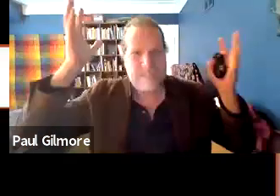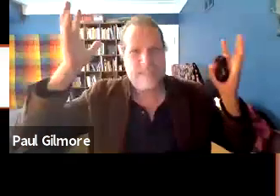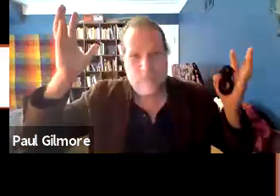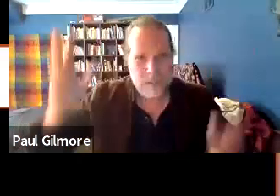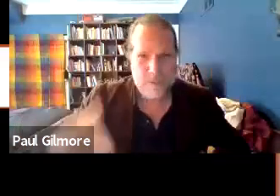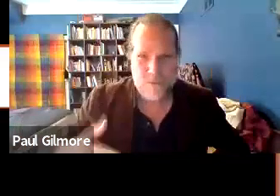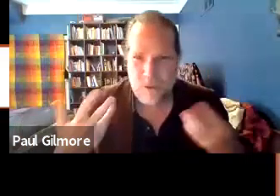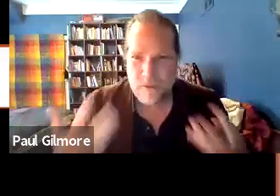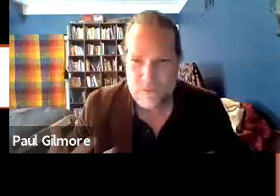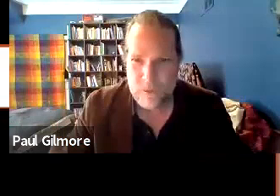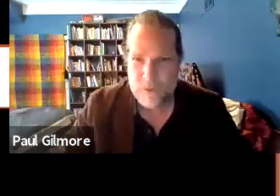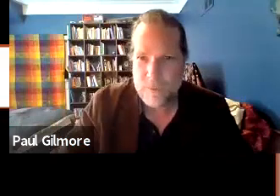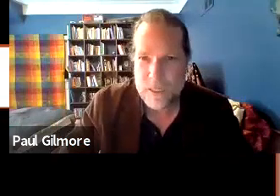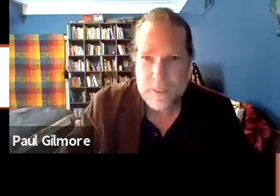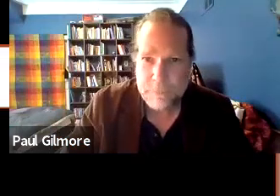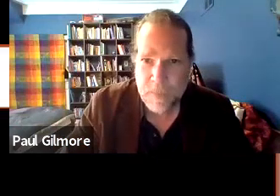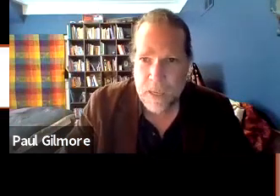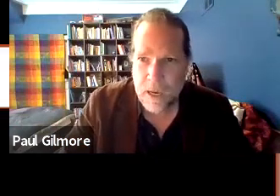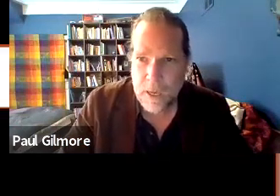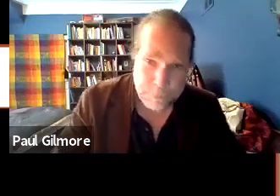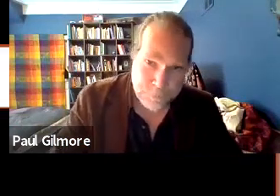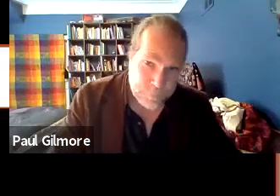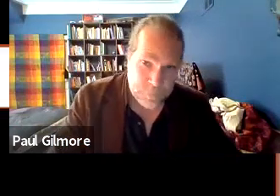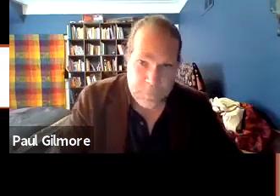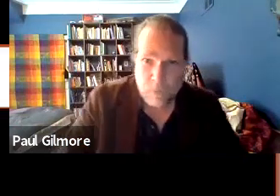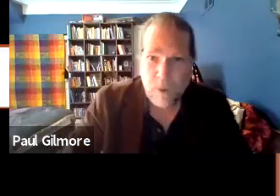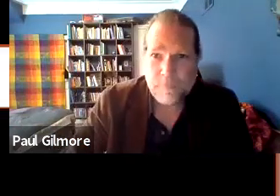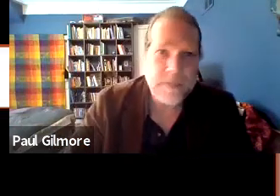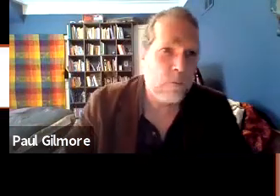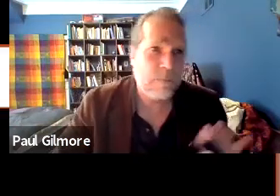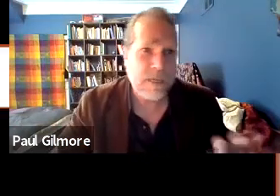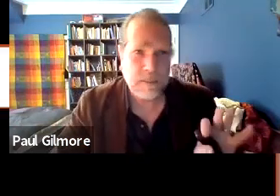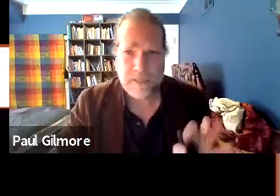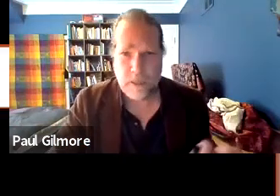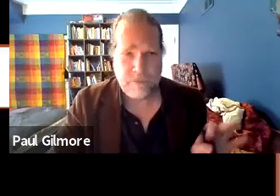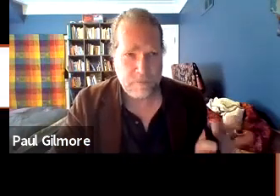the teeming millions, all these folks coming in? Well, I don't want to make light of the